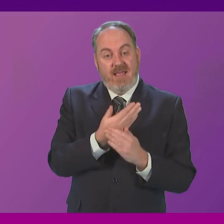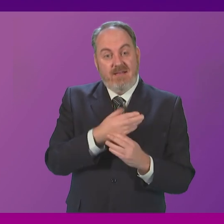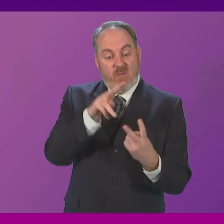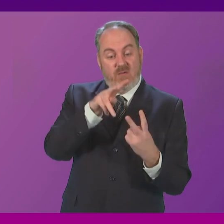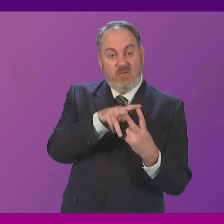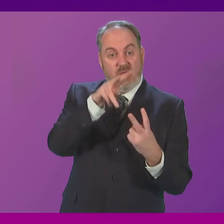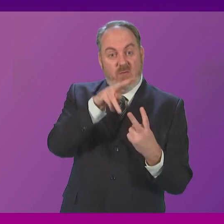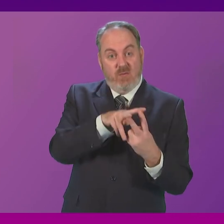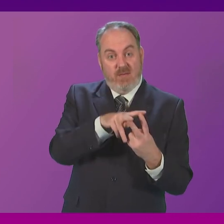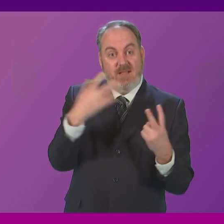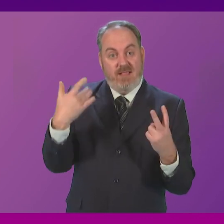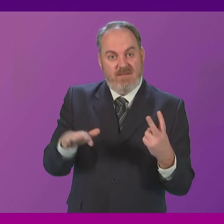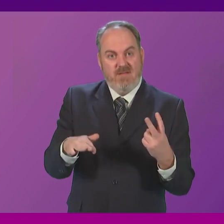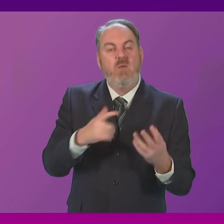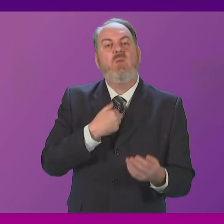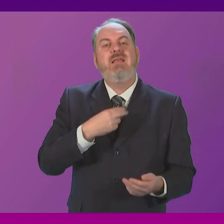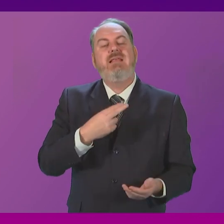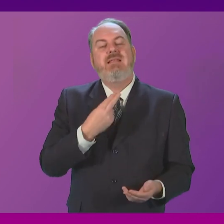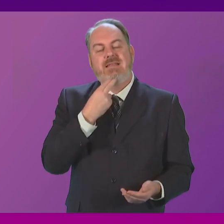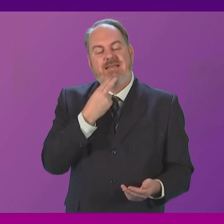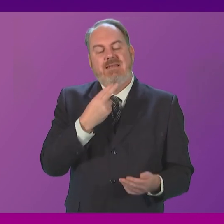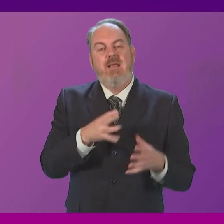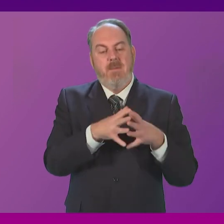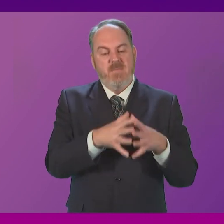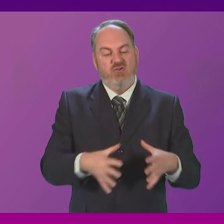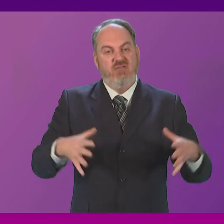is a simple majority for one of the candidates to be elected.